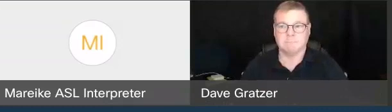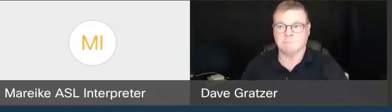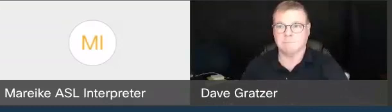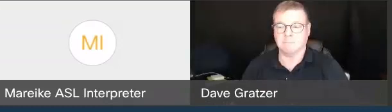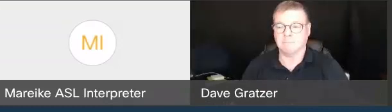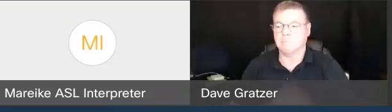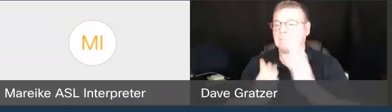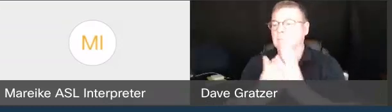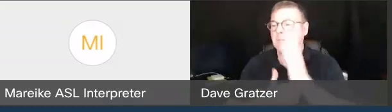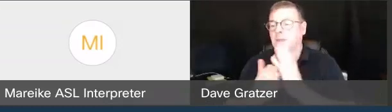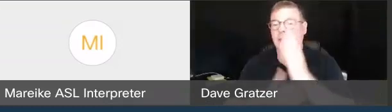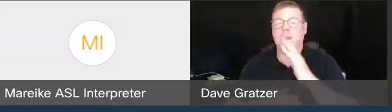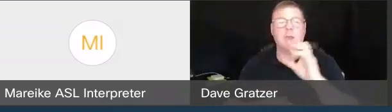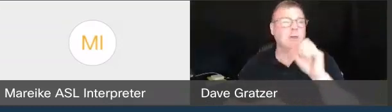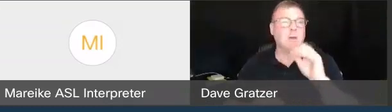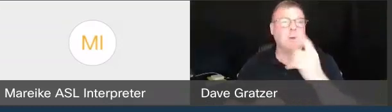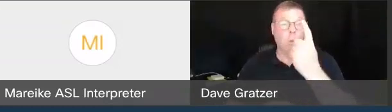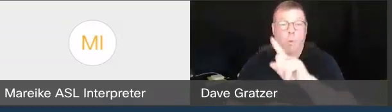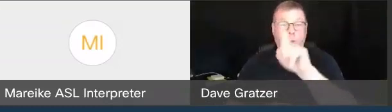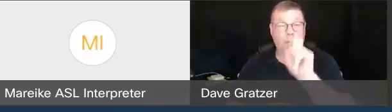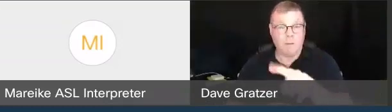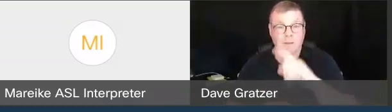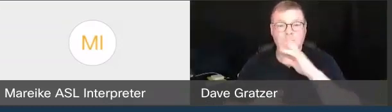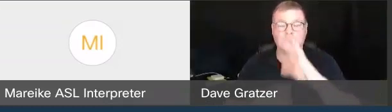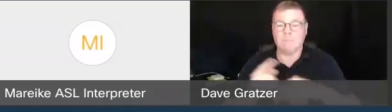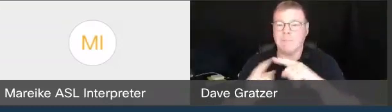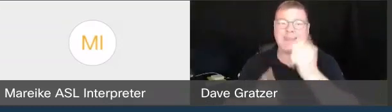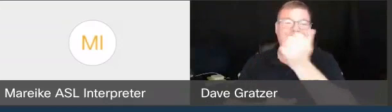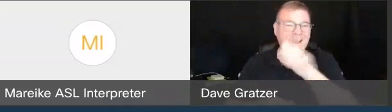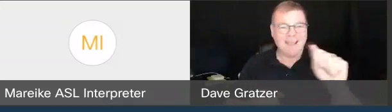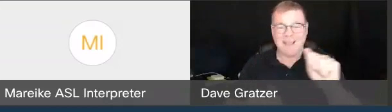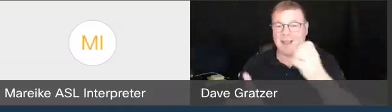All right, so one thing to ask yourself when we talk about any evidence-based practices for whom